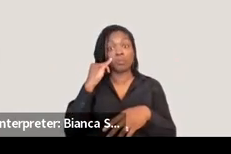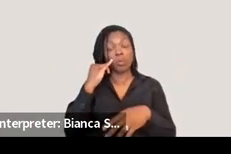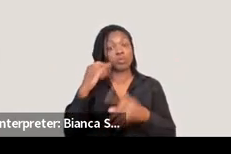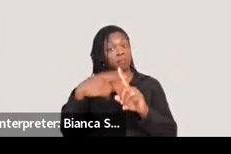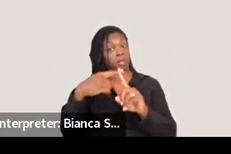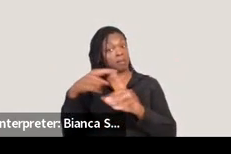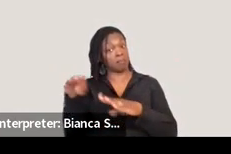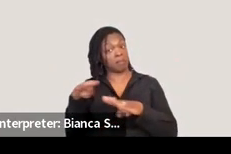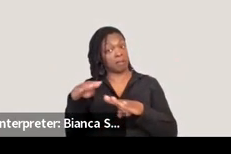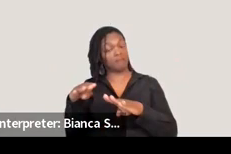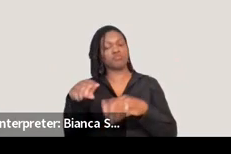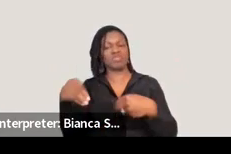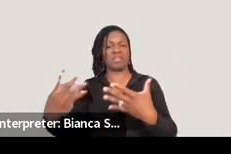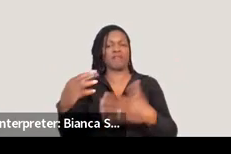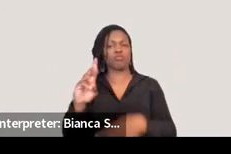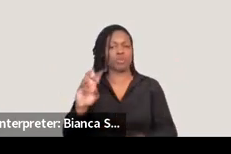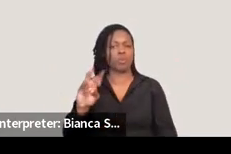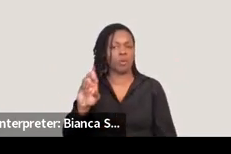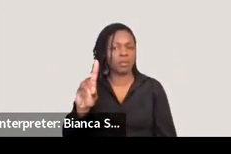All right, parental strategies.